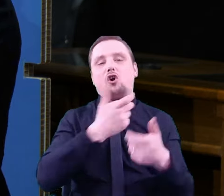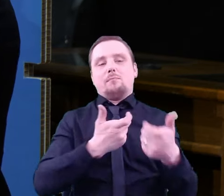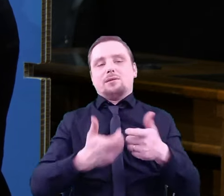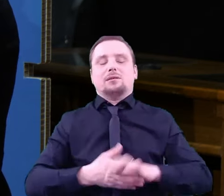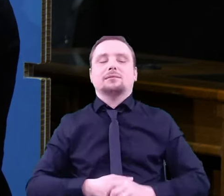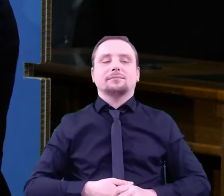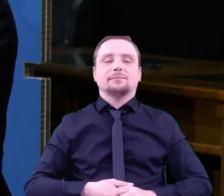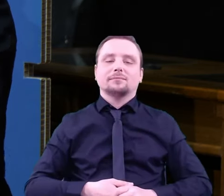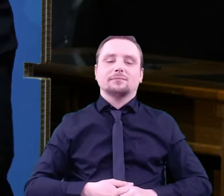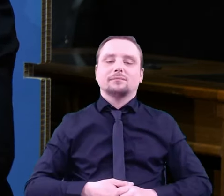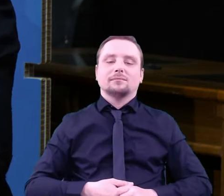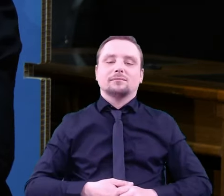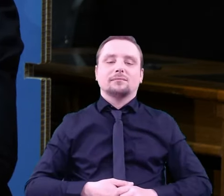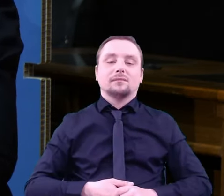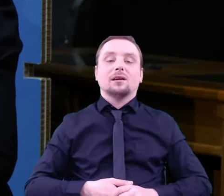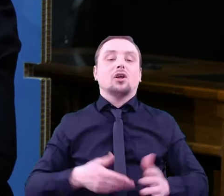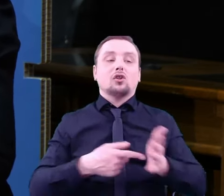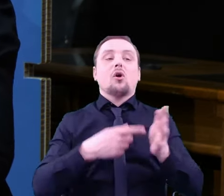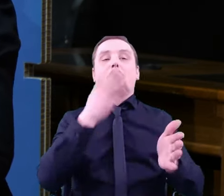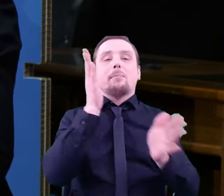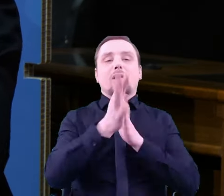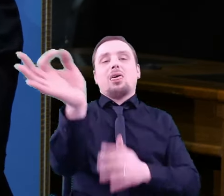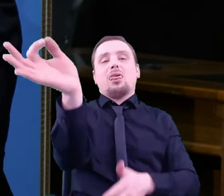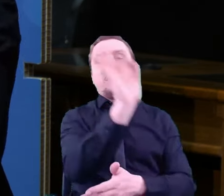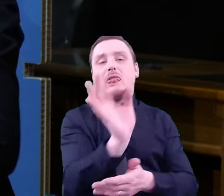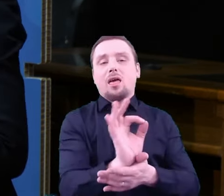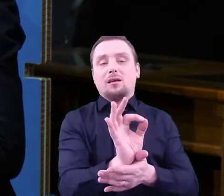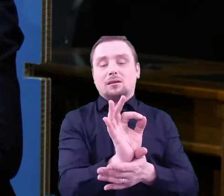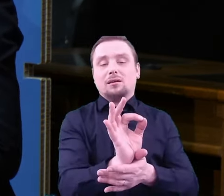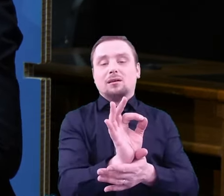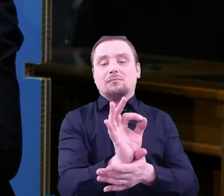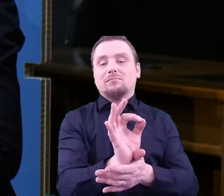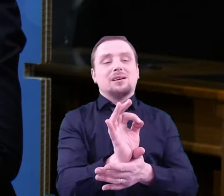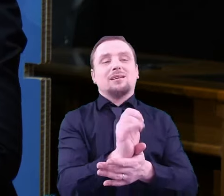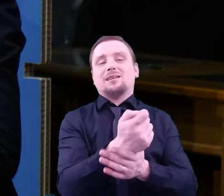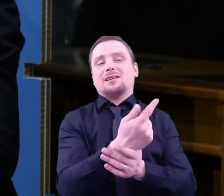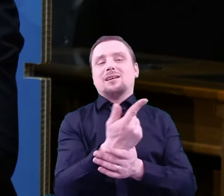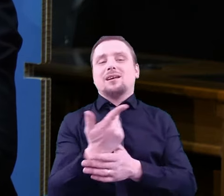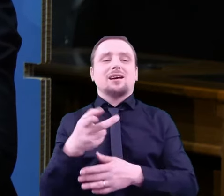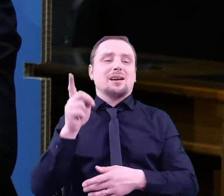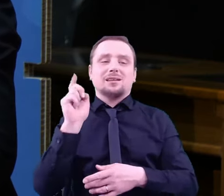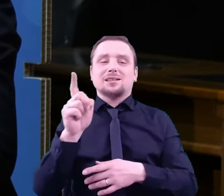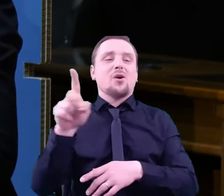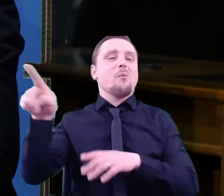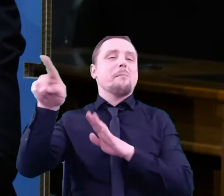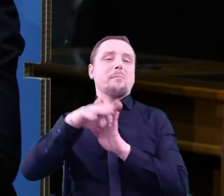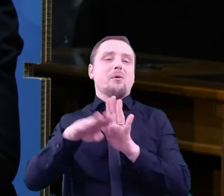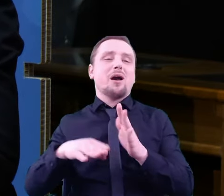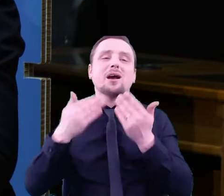Thus, with this simple sketch, in literally a few seconds, we can create images such as those shown here,